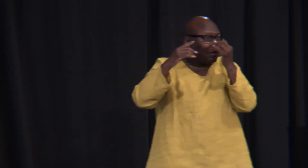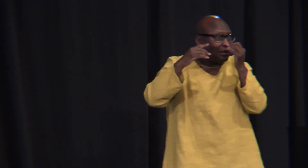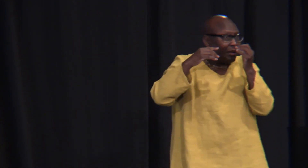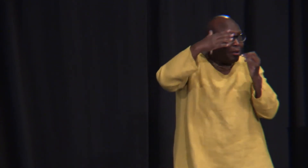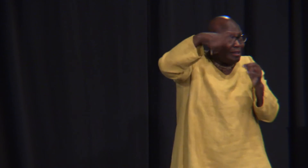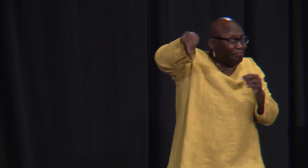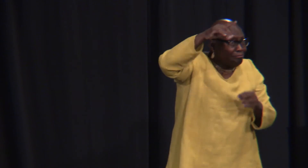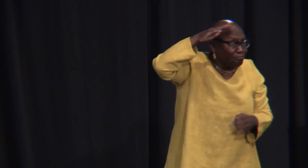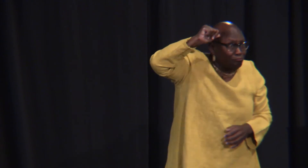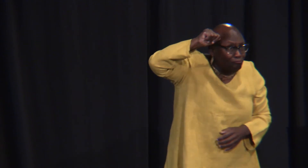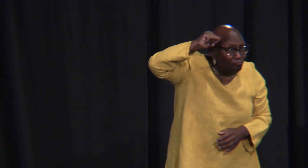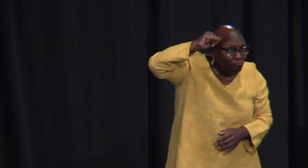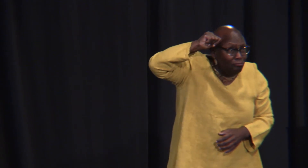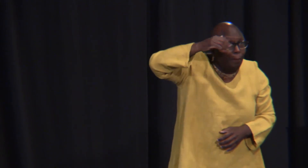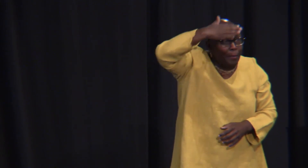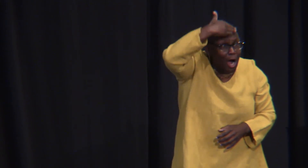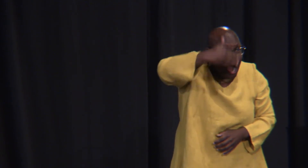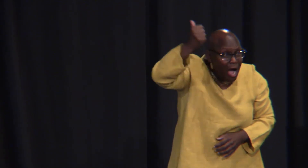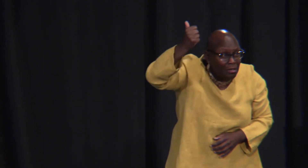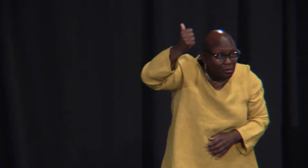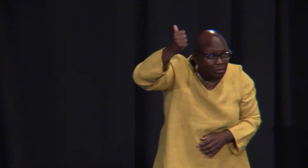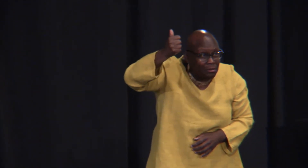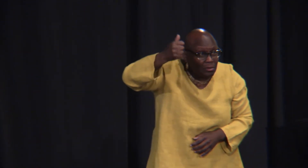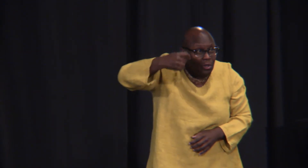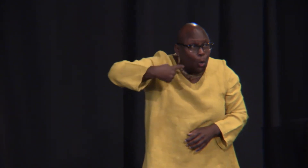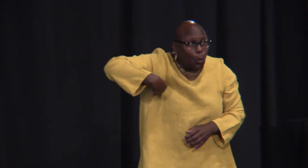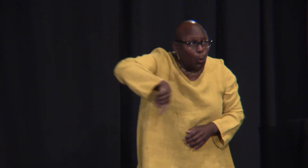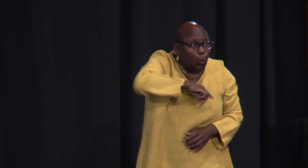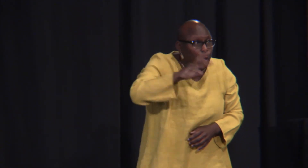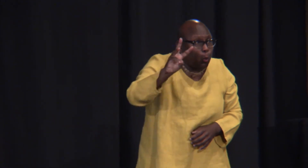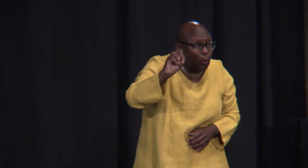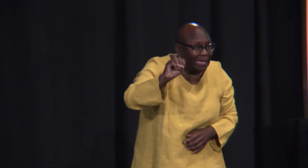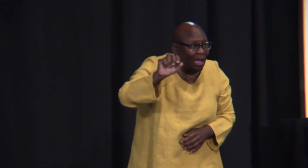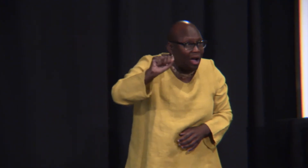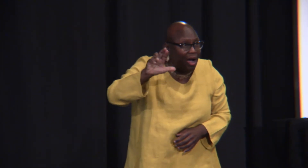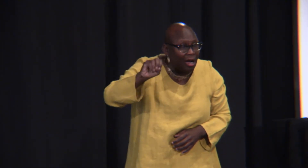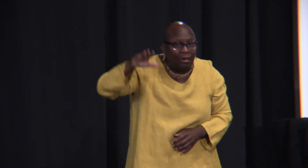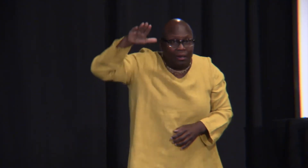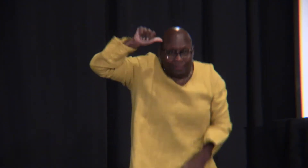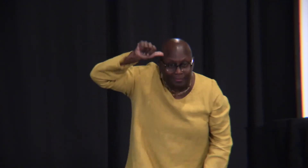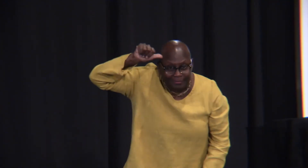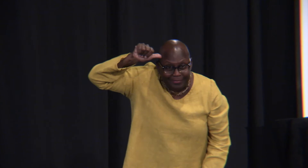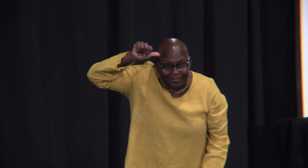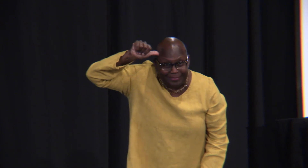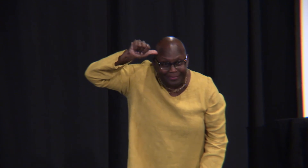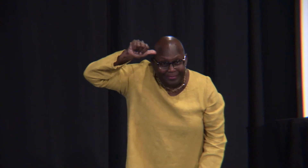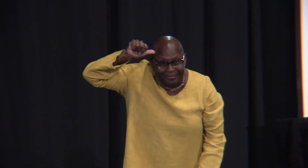Our goal is to dismantle the current deaf education system, to know down the wall.